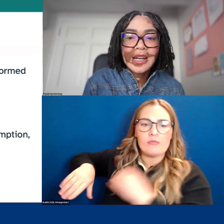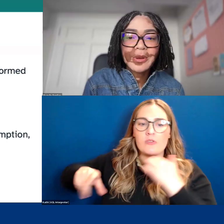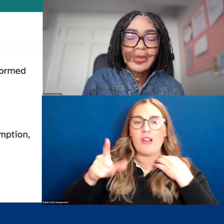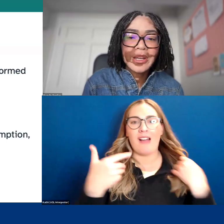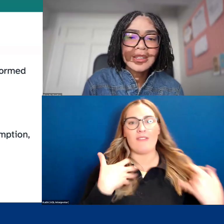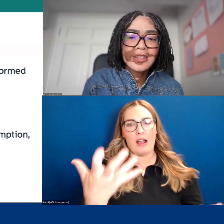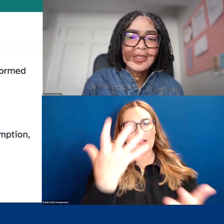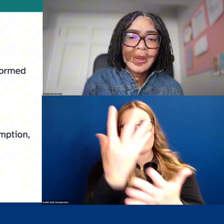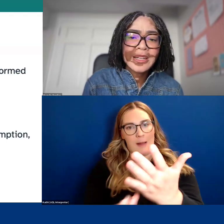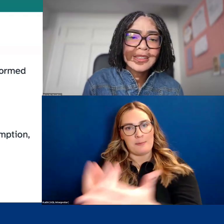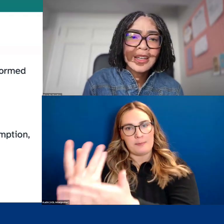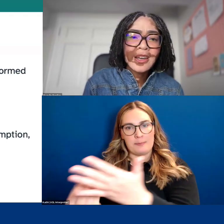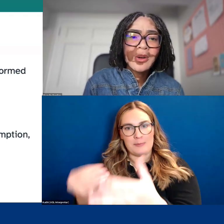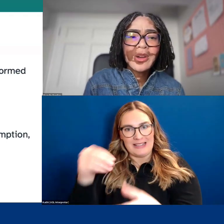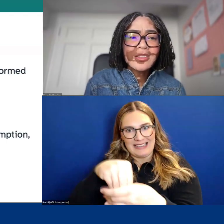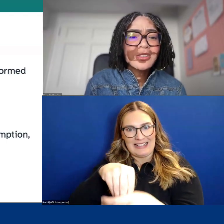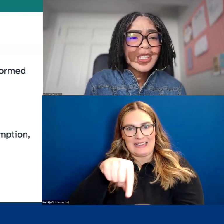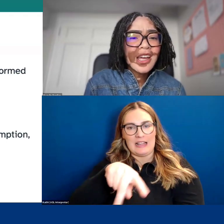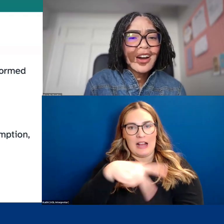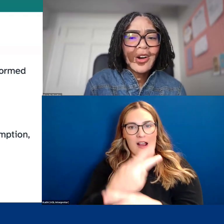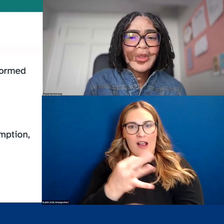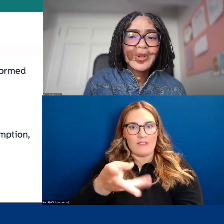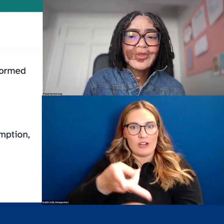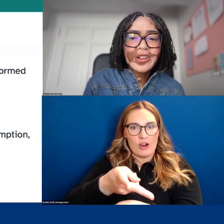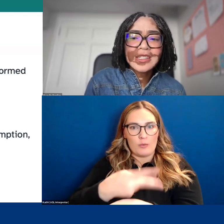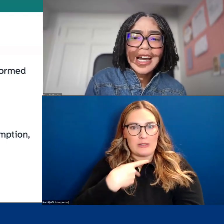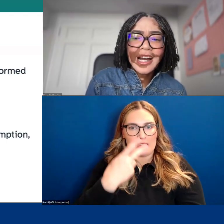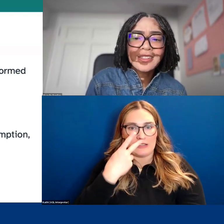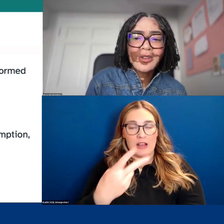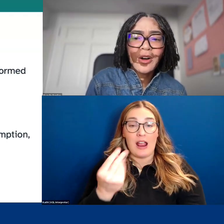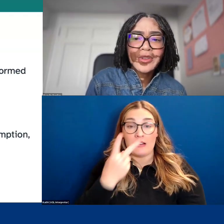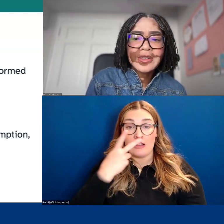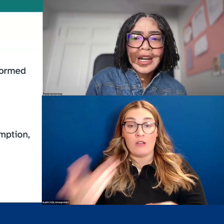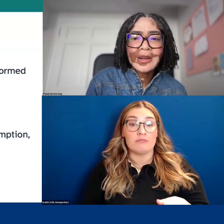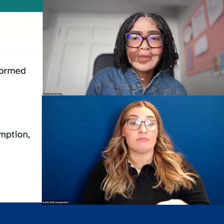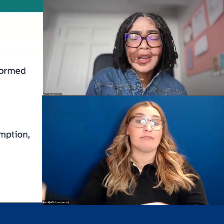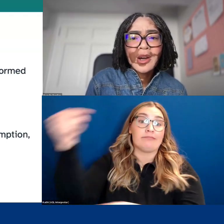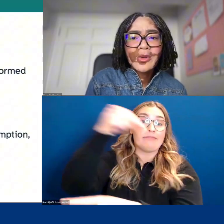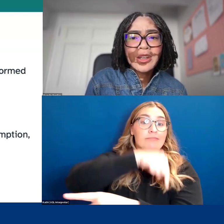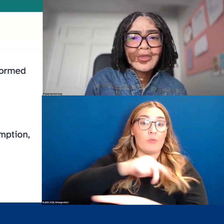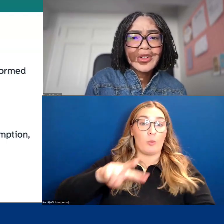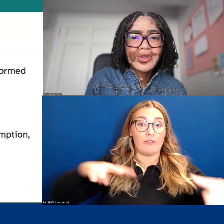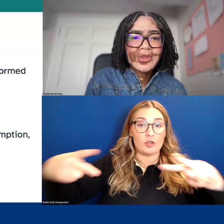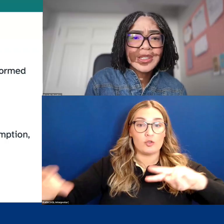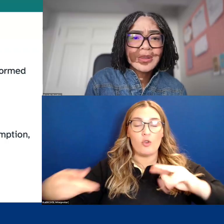that we bring into this space. We also see that on the reverse side. So oftentimes when individuals with